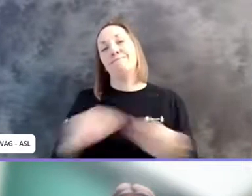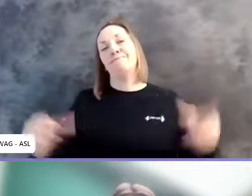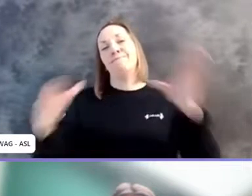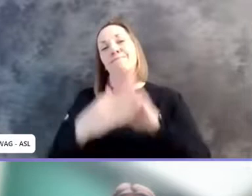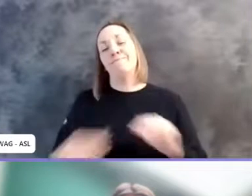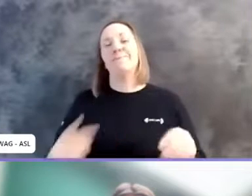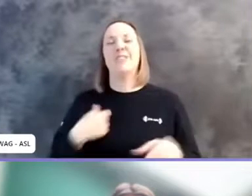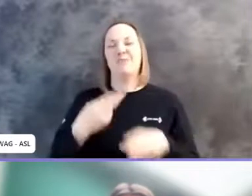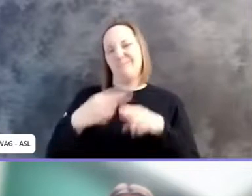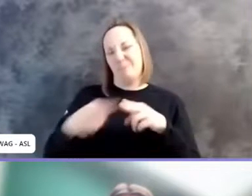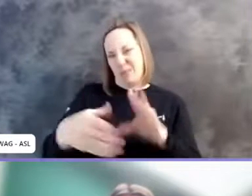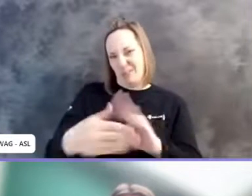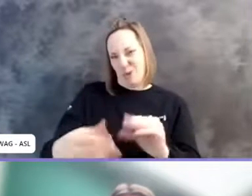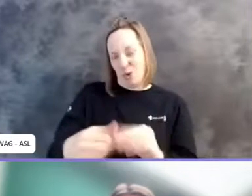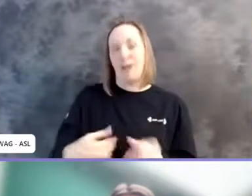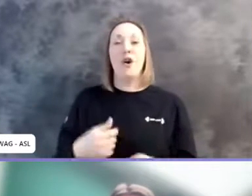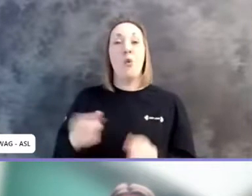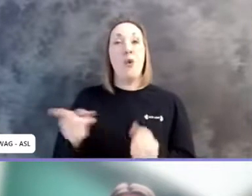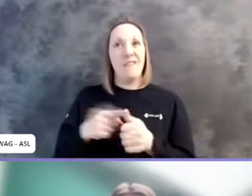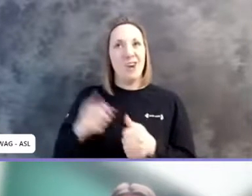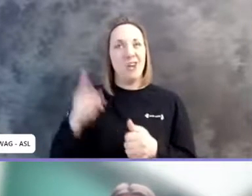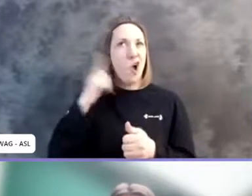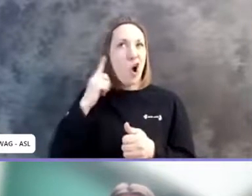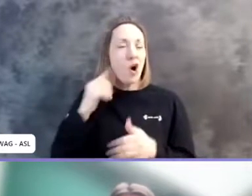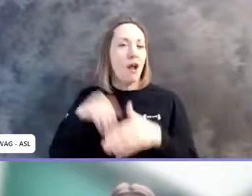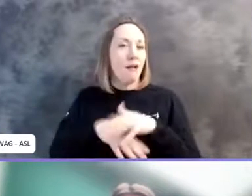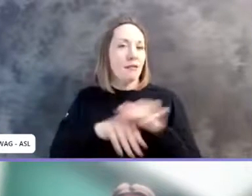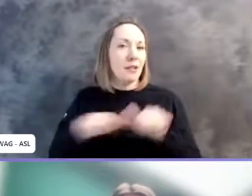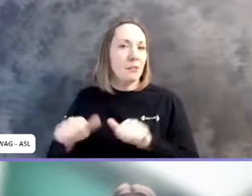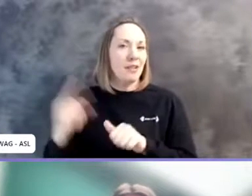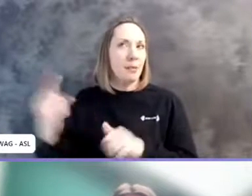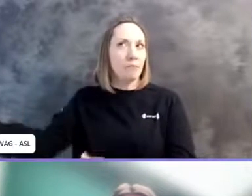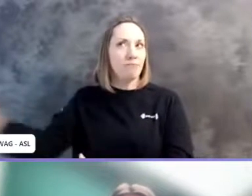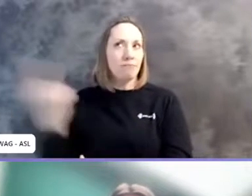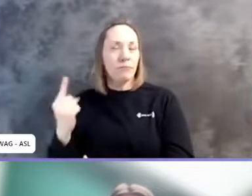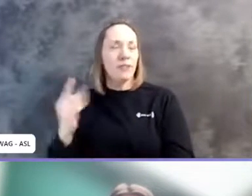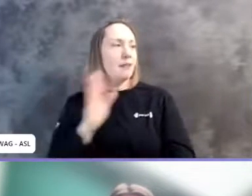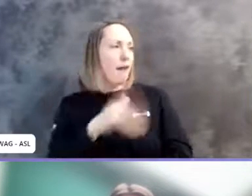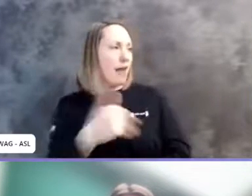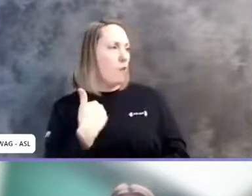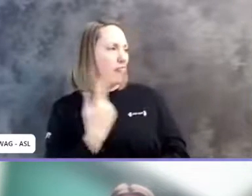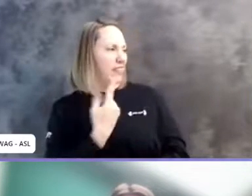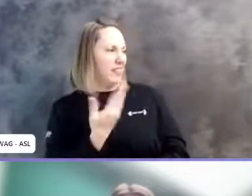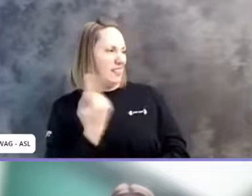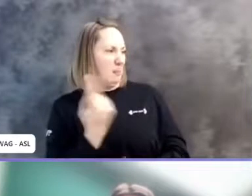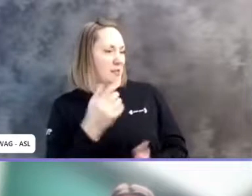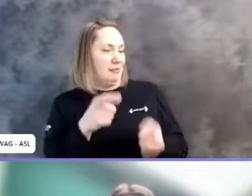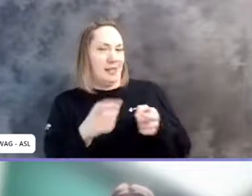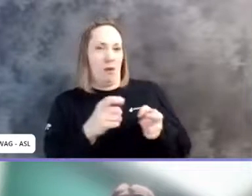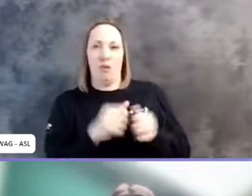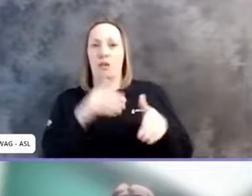out with to talk about, and I am a storyteller so I will tell you a quick story. I I